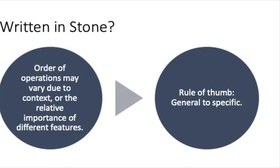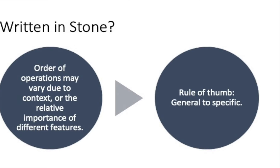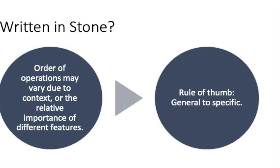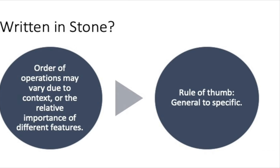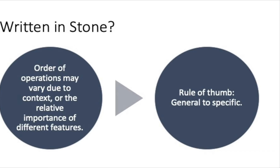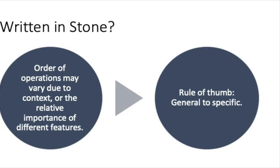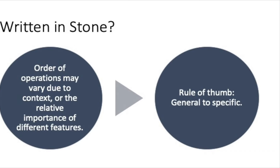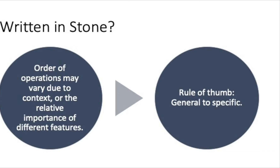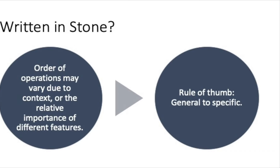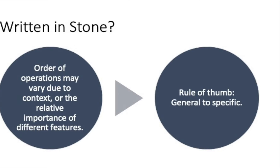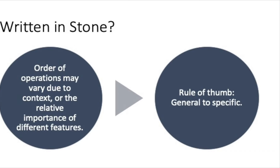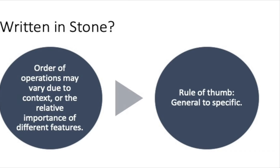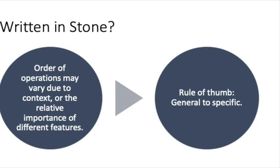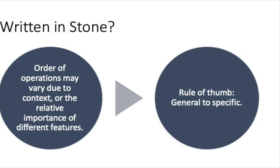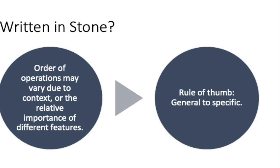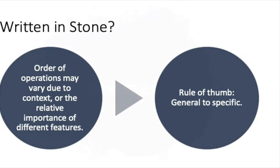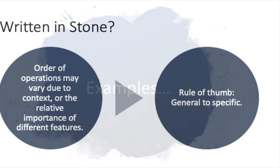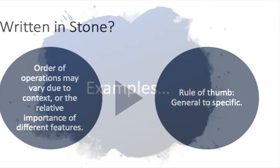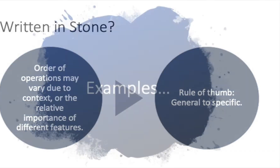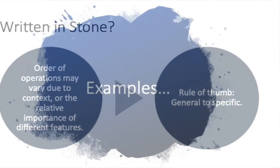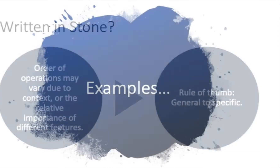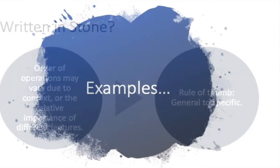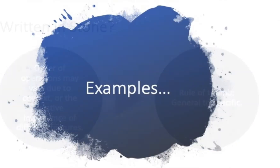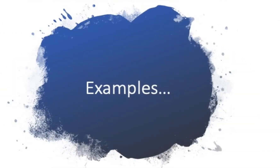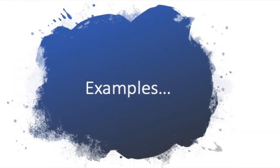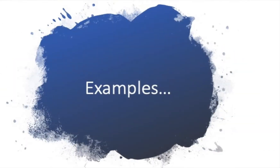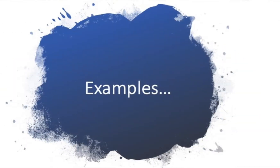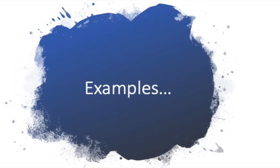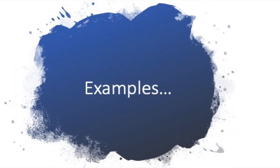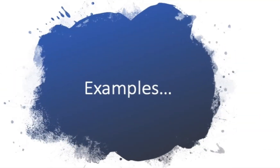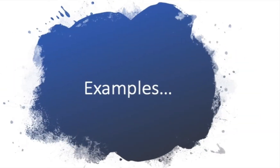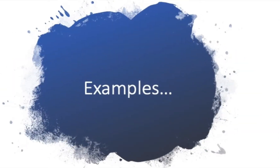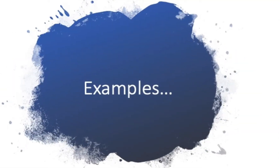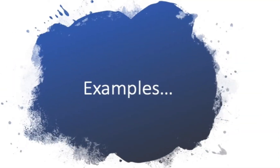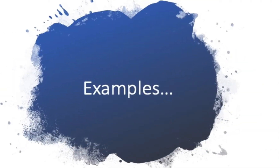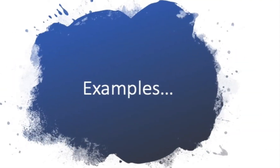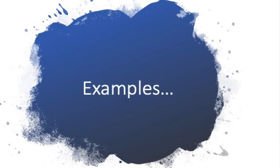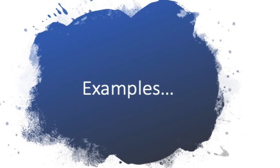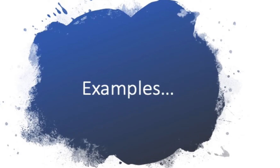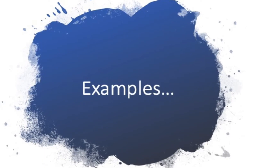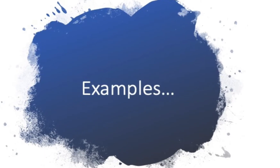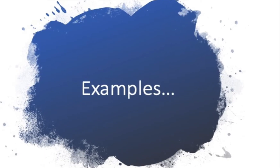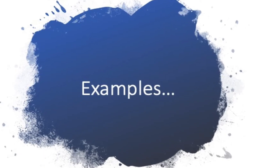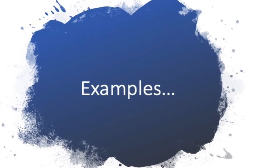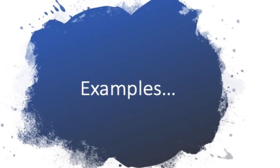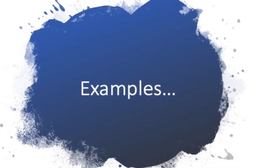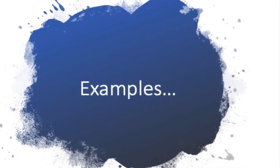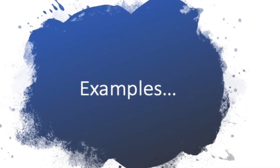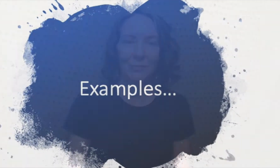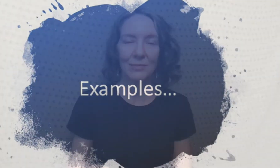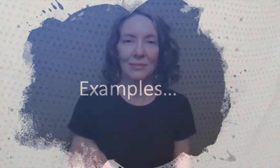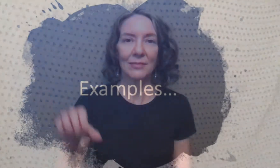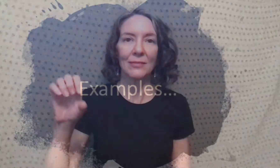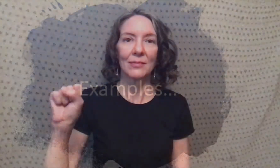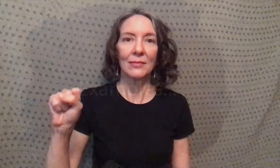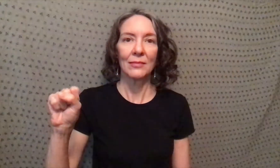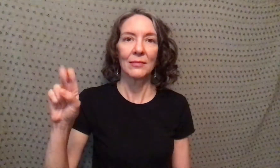and then move on to specifics. Here are some examples...